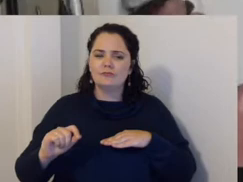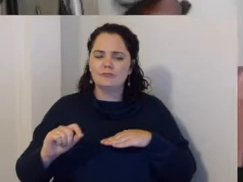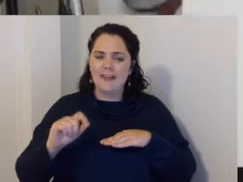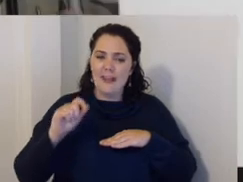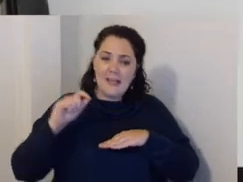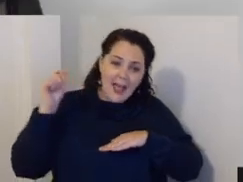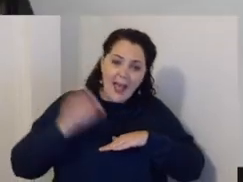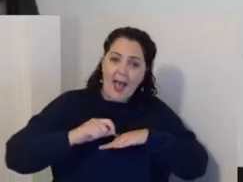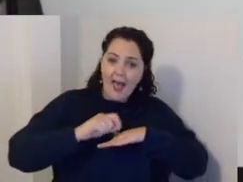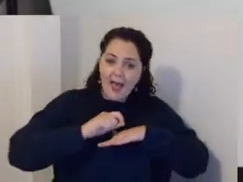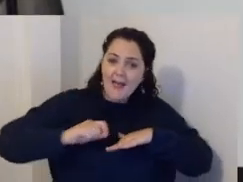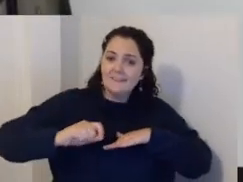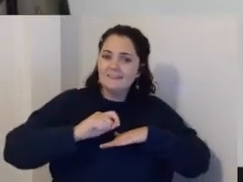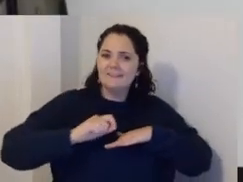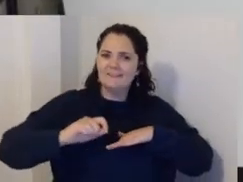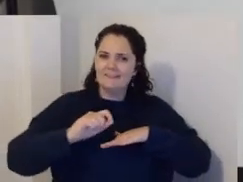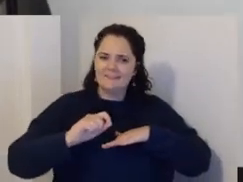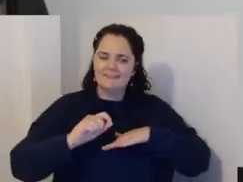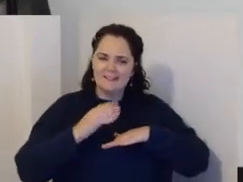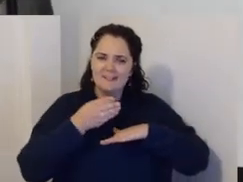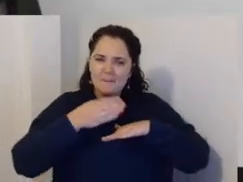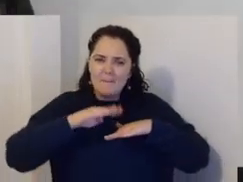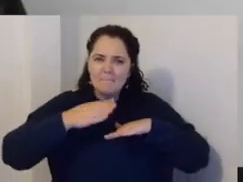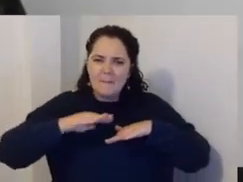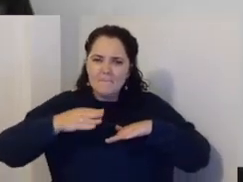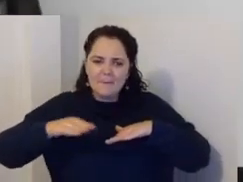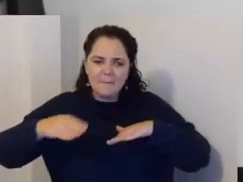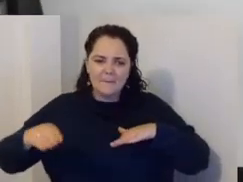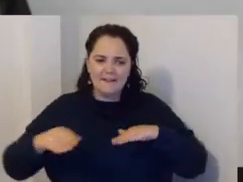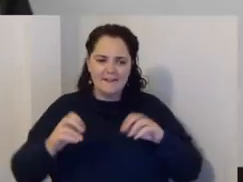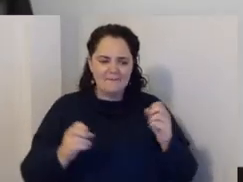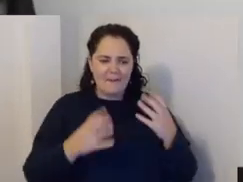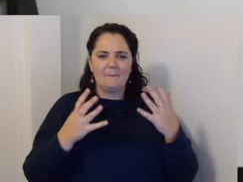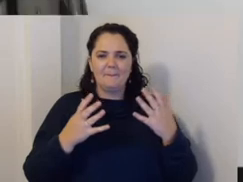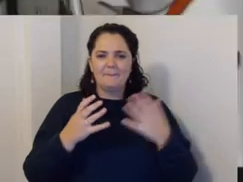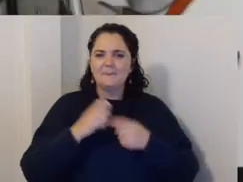the initial drawing you did there but instead of seeing it as a dark line now you read it as